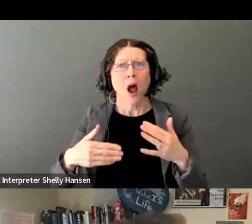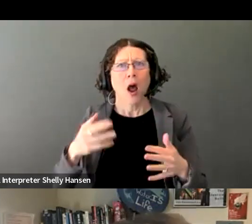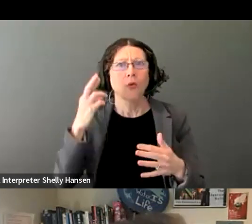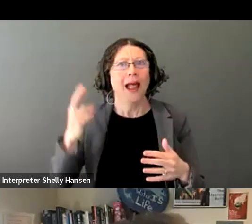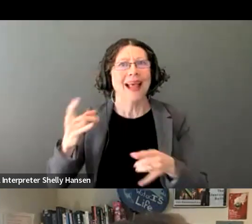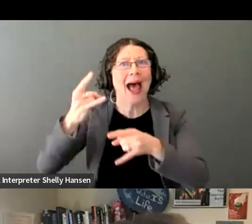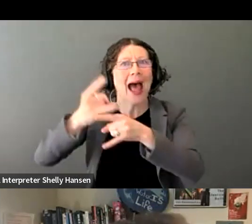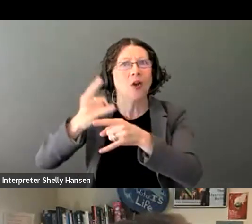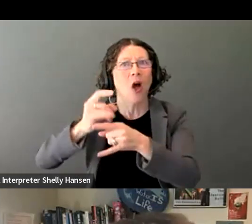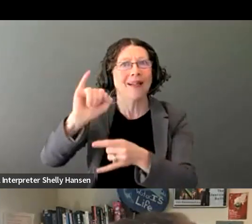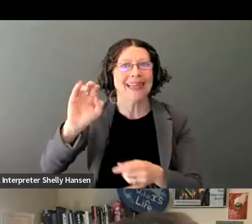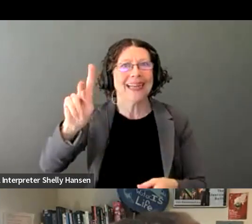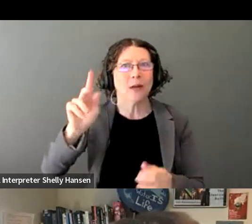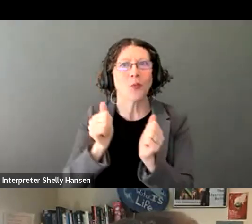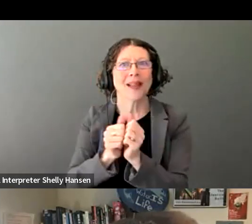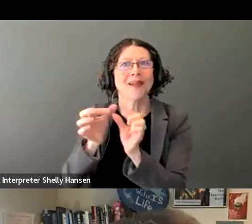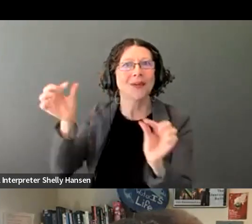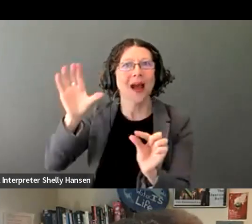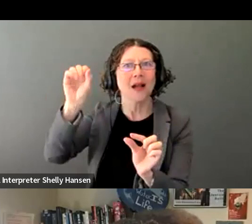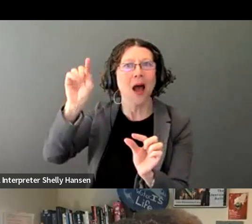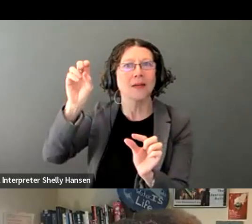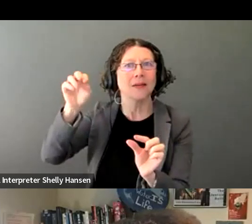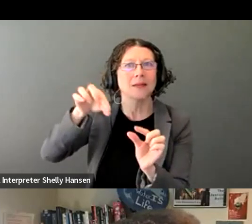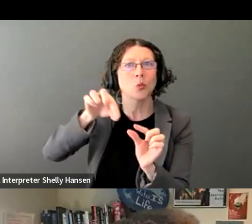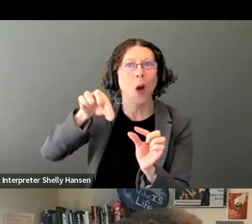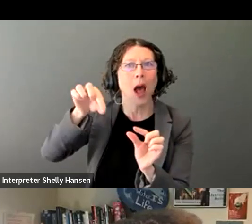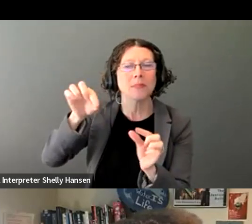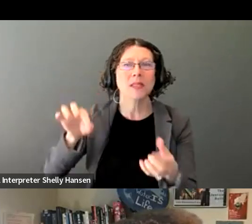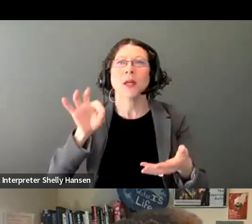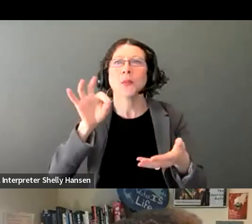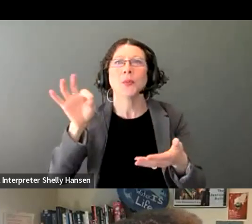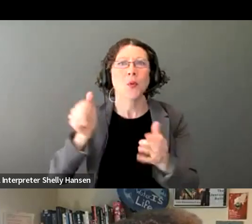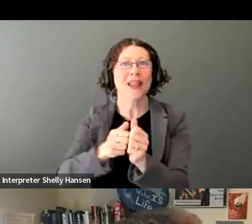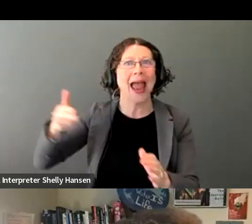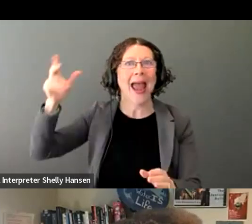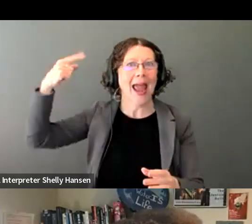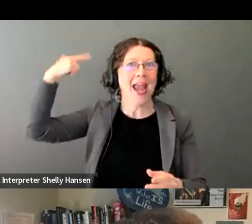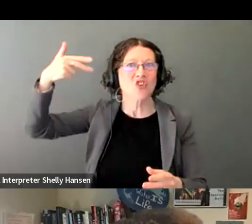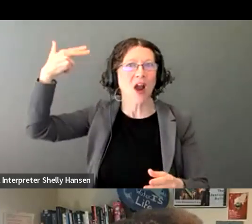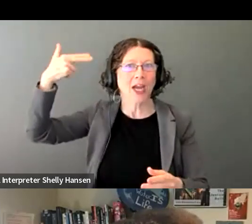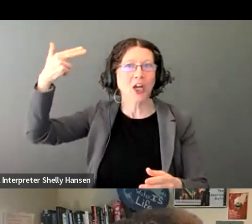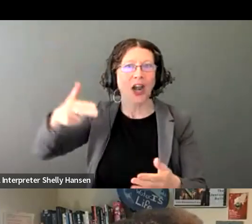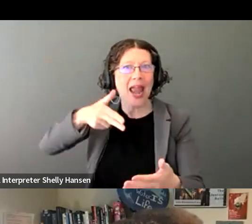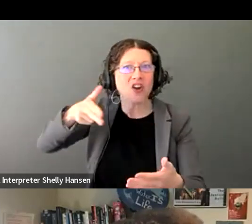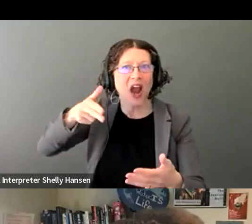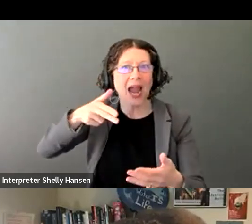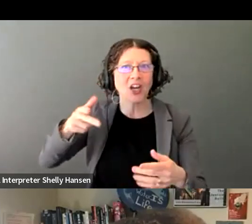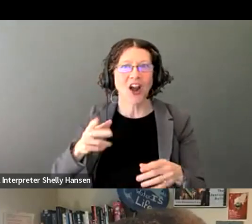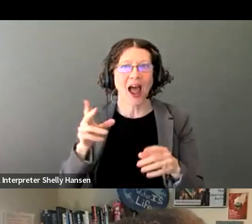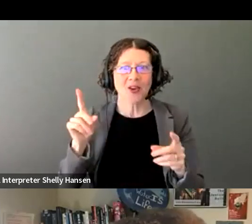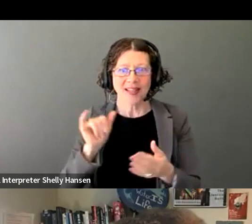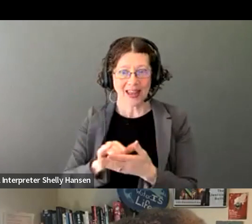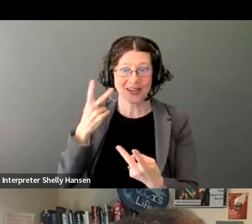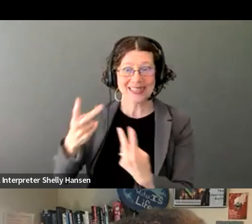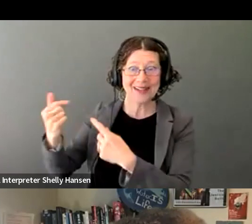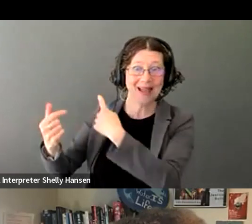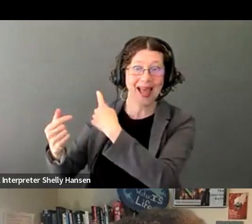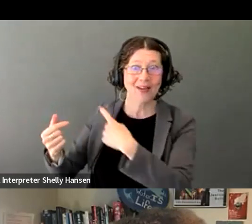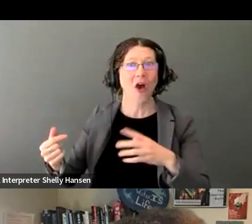you can see behind me.